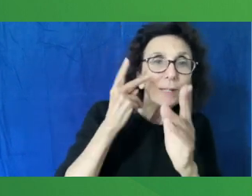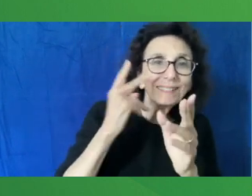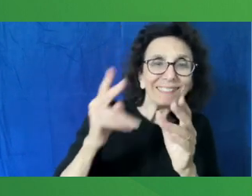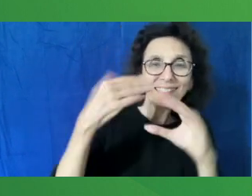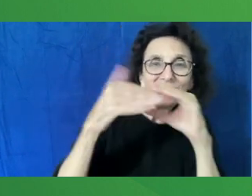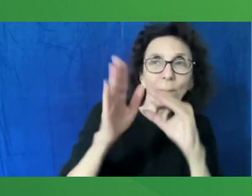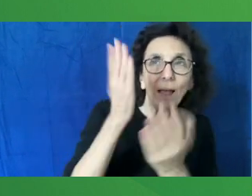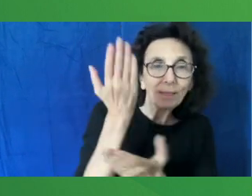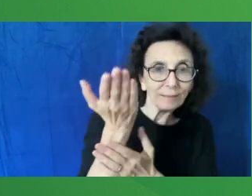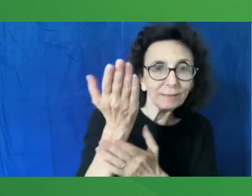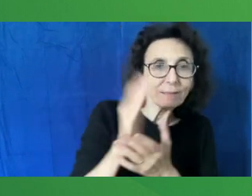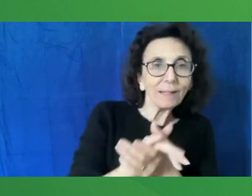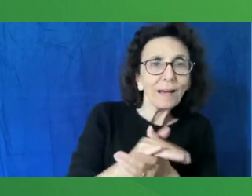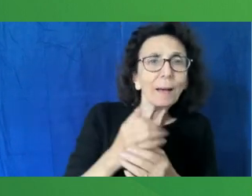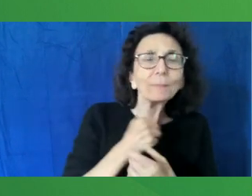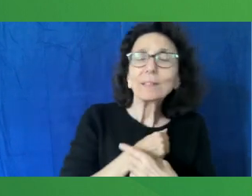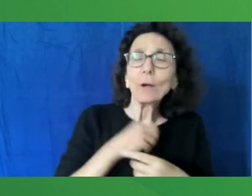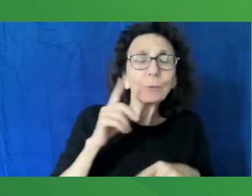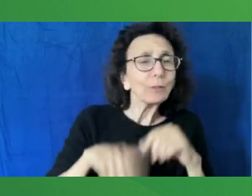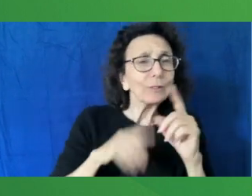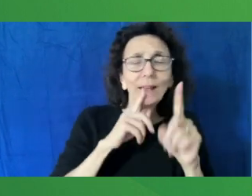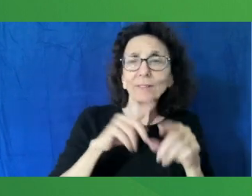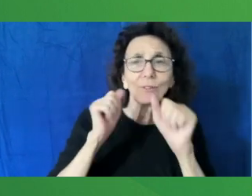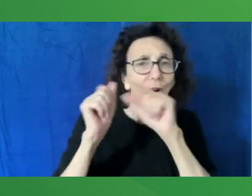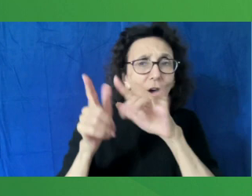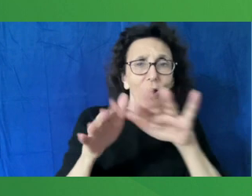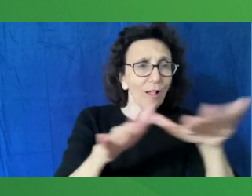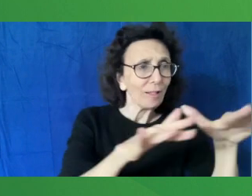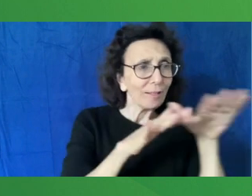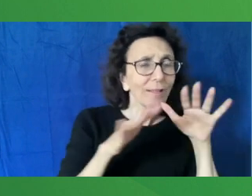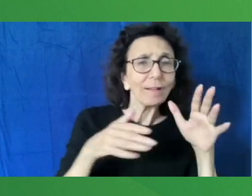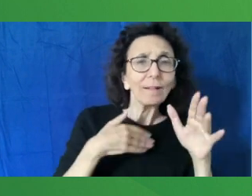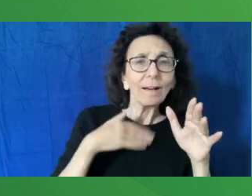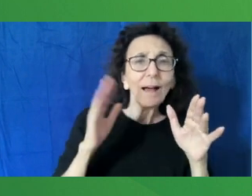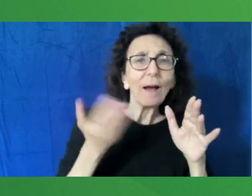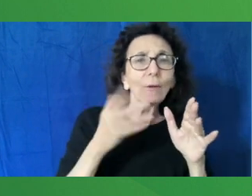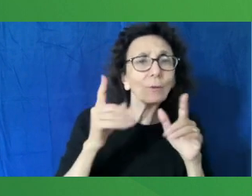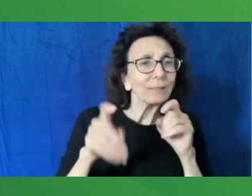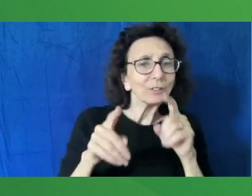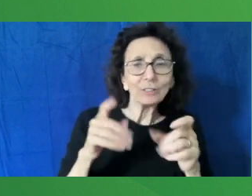I'm sorry we couldn't get to everyone's emails today or questions today, but email us and